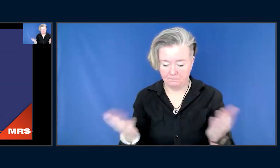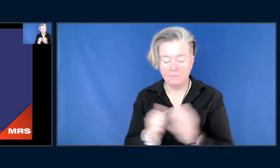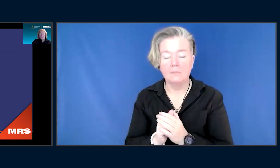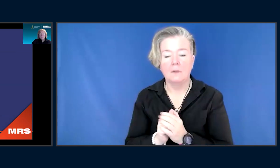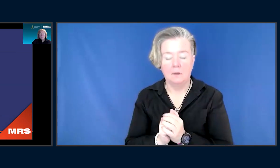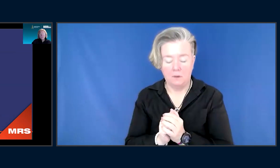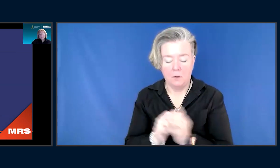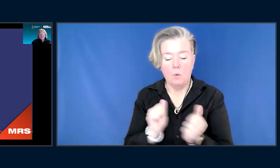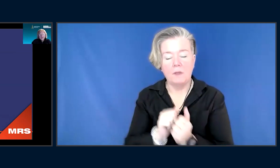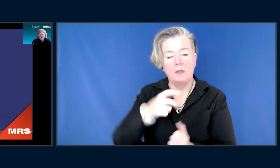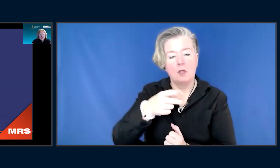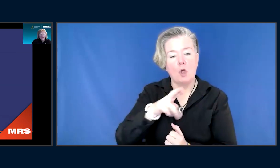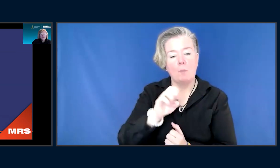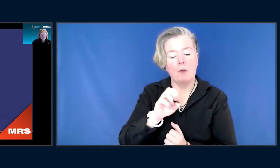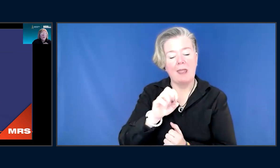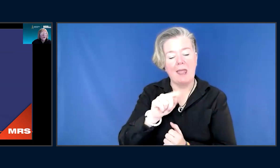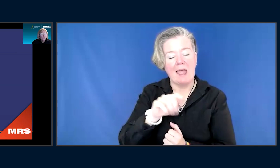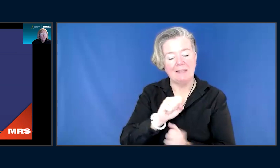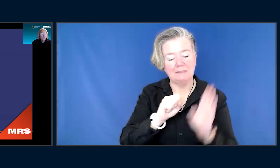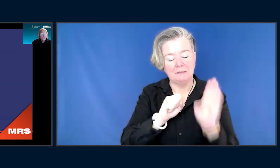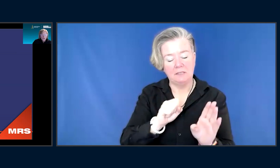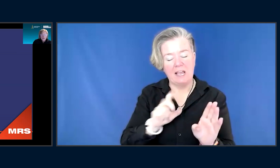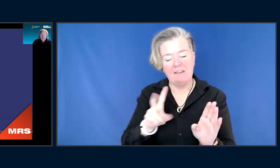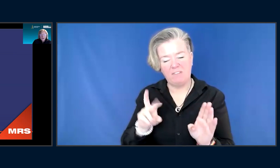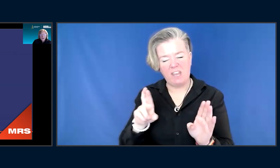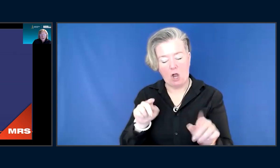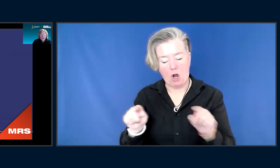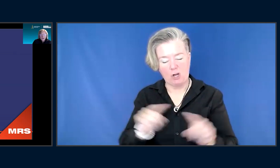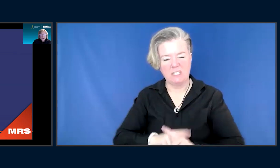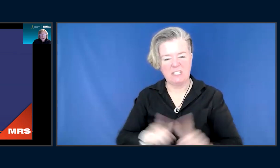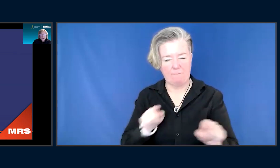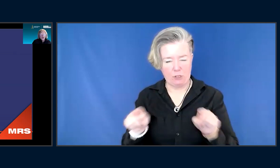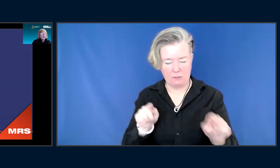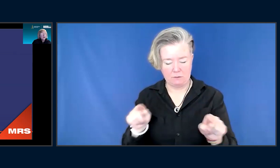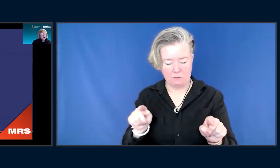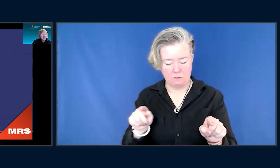So the difference between Pre-ETS and regular VR services.